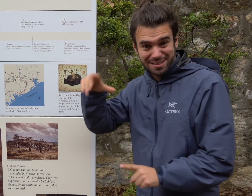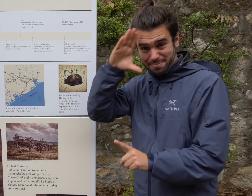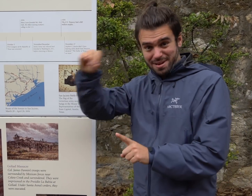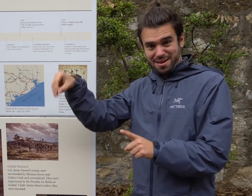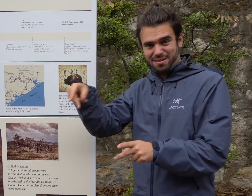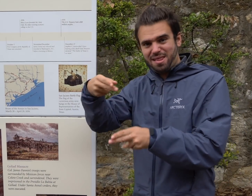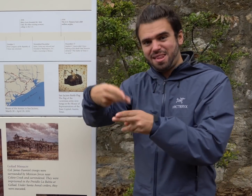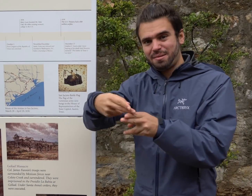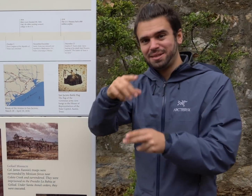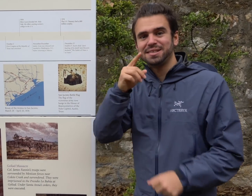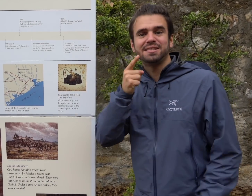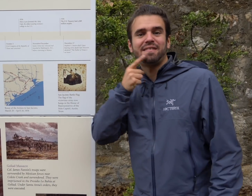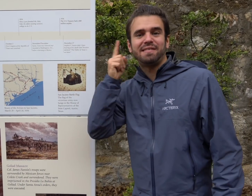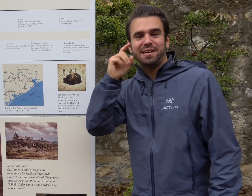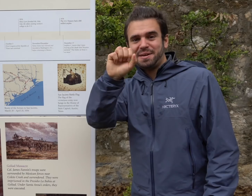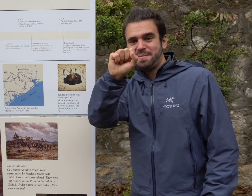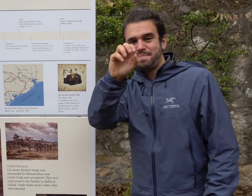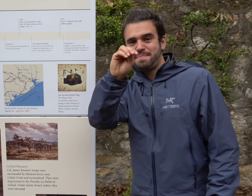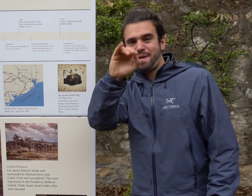That was Deaf Smith.